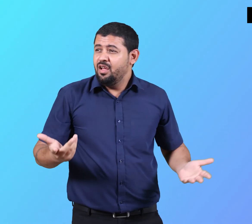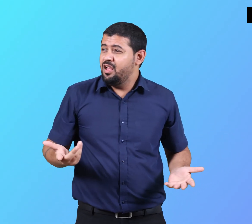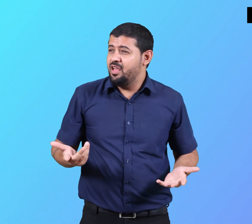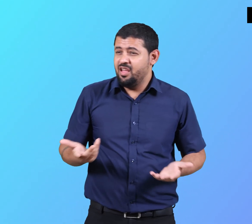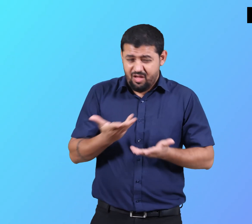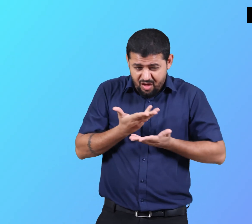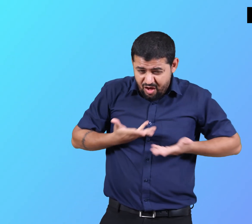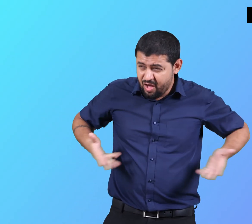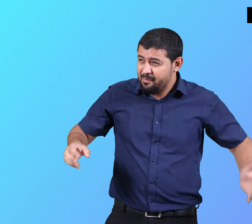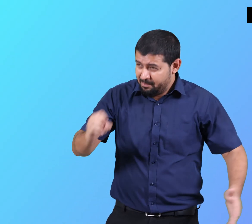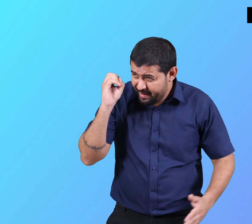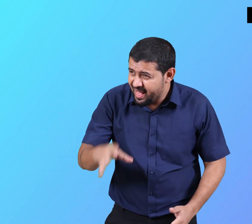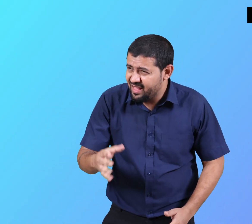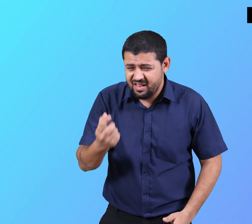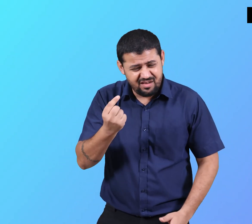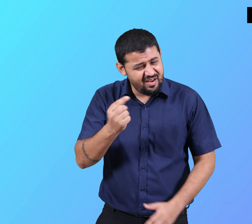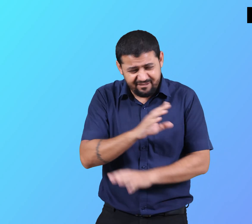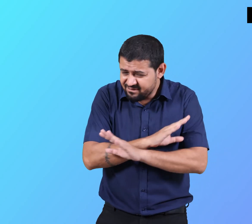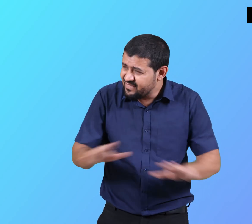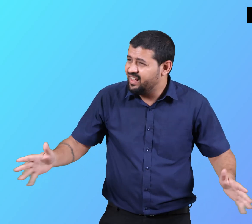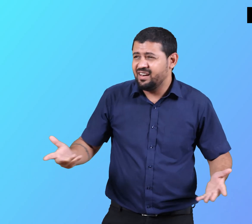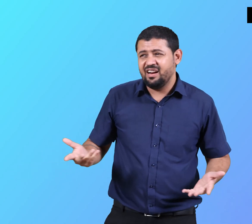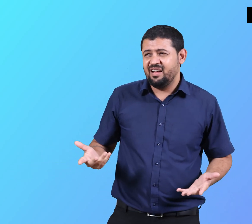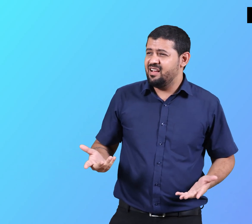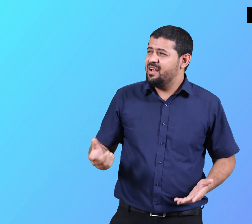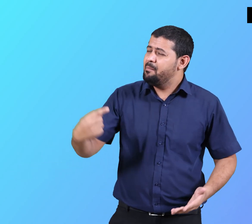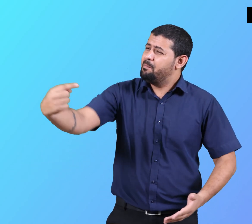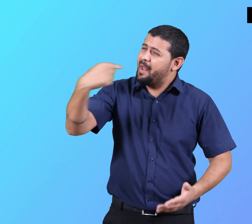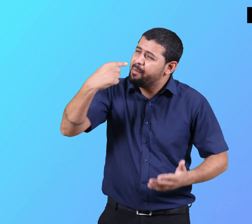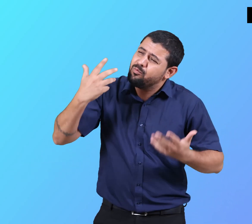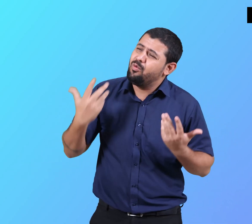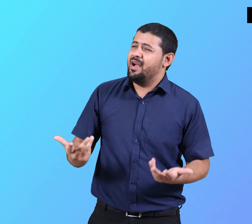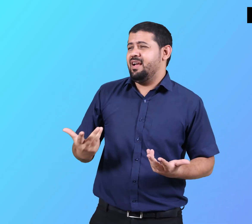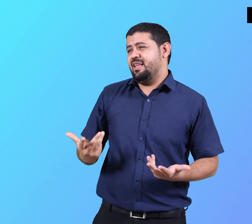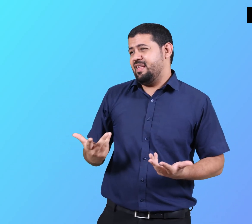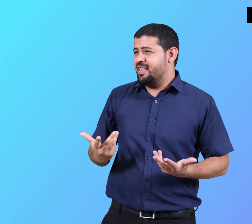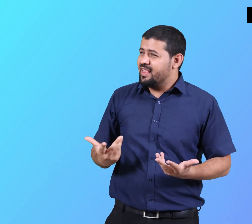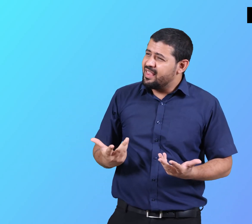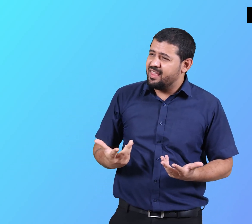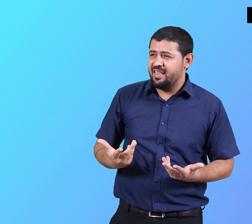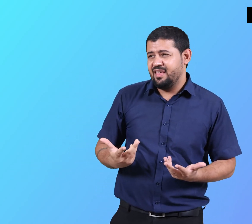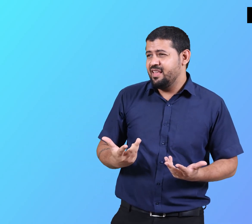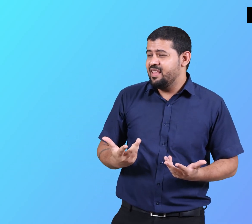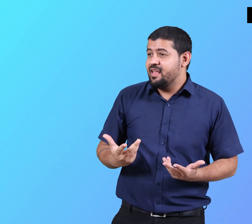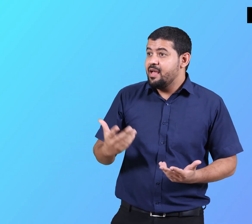But they said, “Sir, why are you saying these things to us? We would never do anything like that!